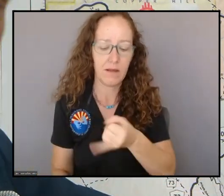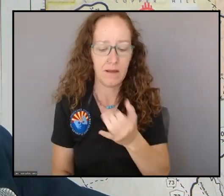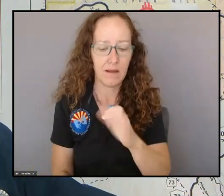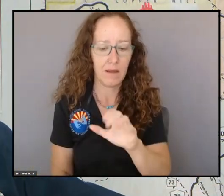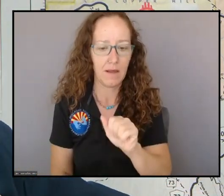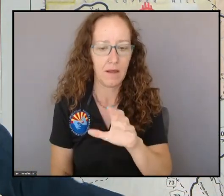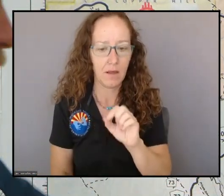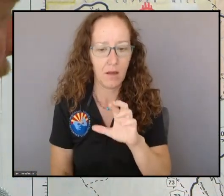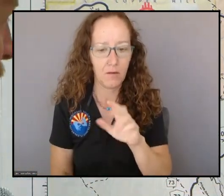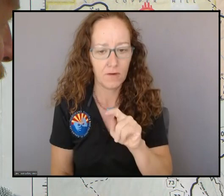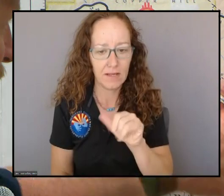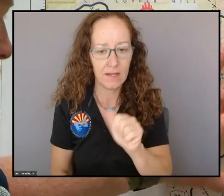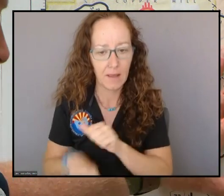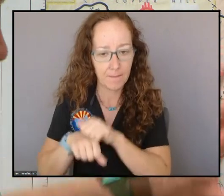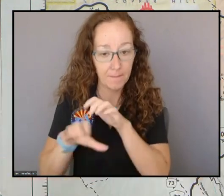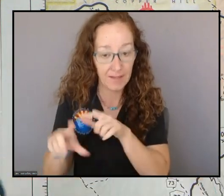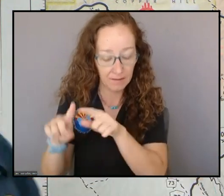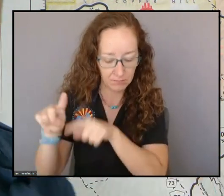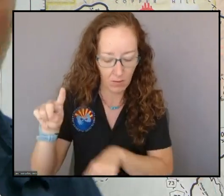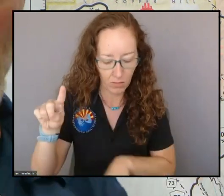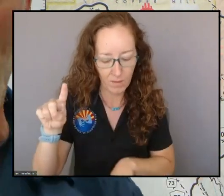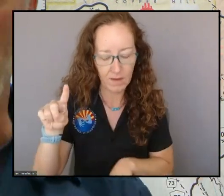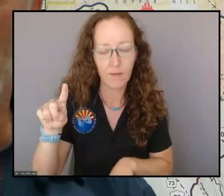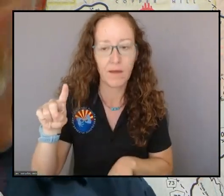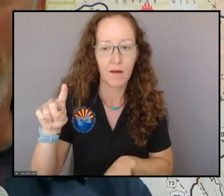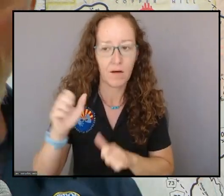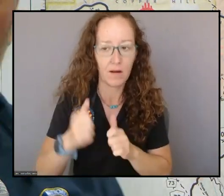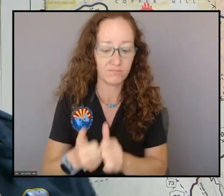would protect those communities out to the west. So, that's some